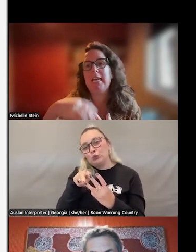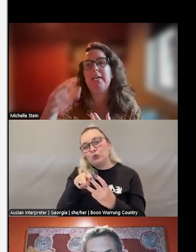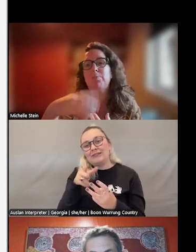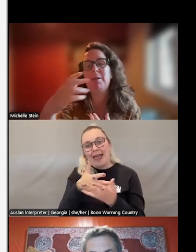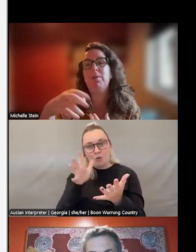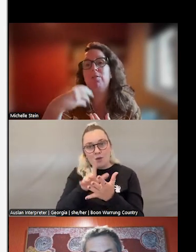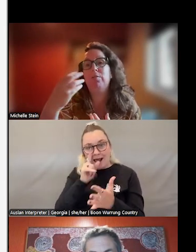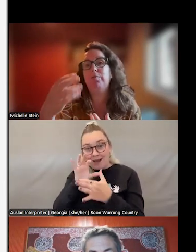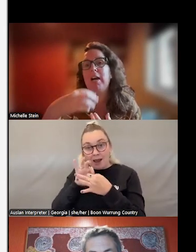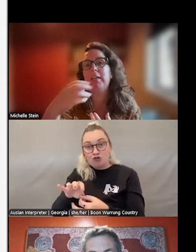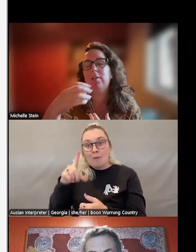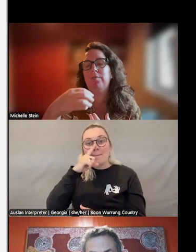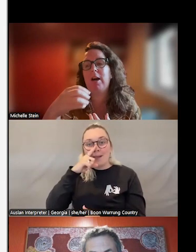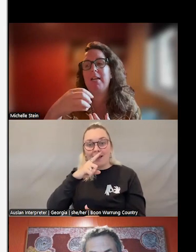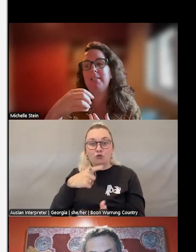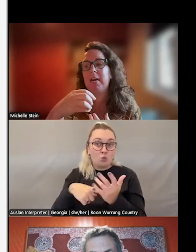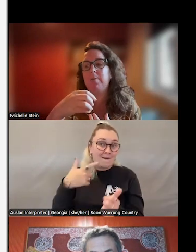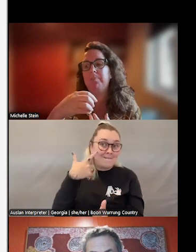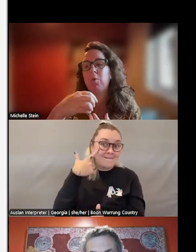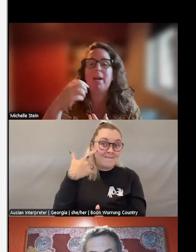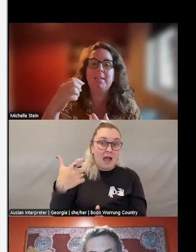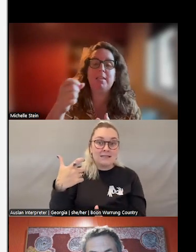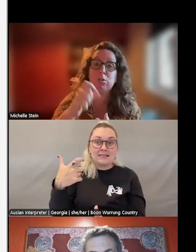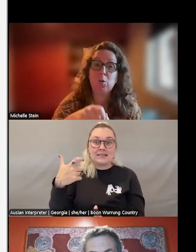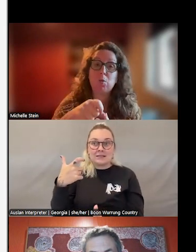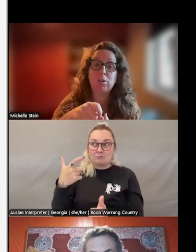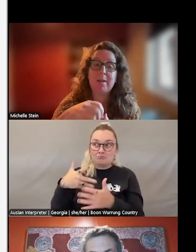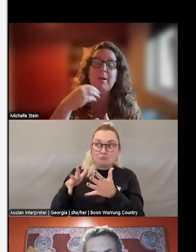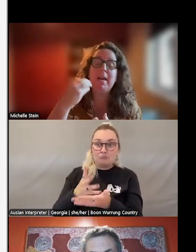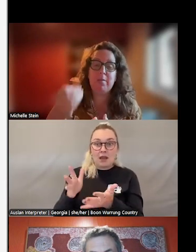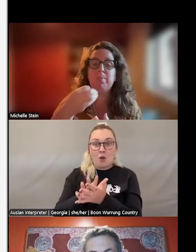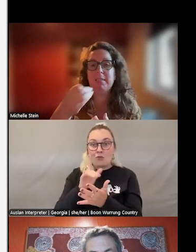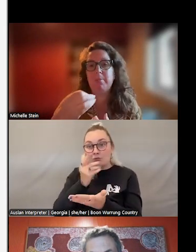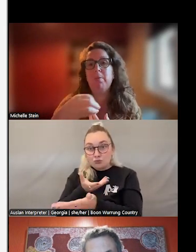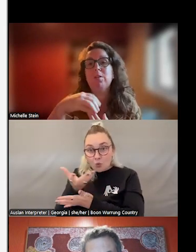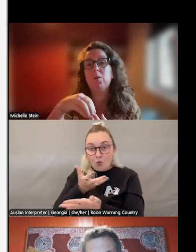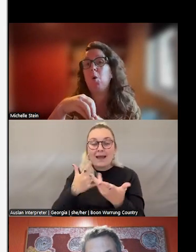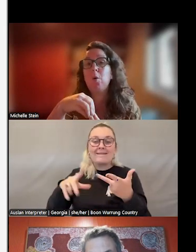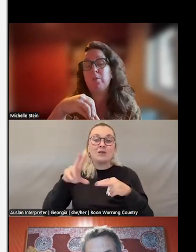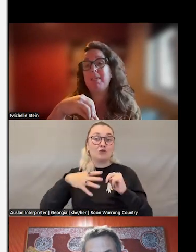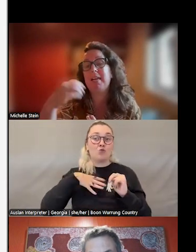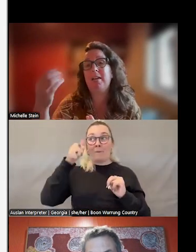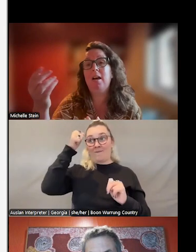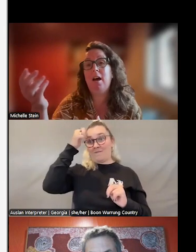engage people, find ways either to talk to them if you meet them in person or it can be done